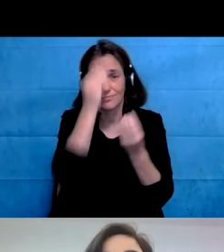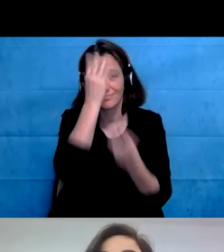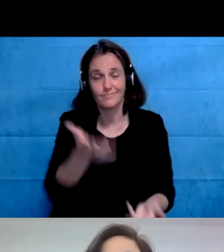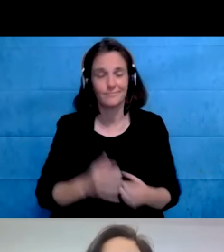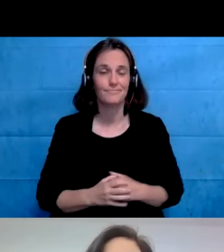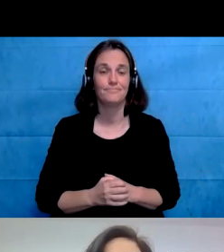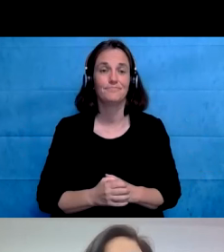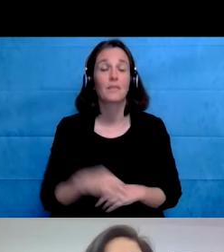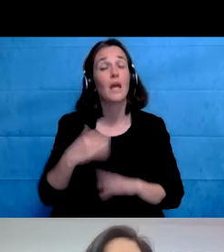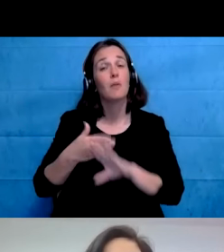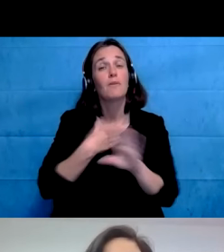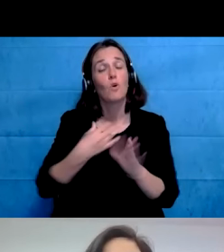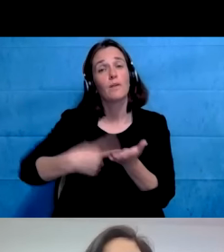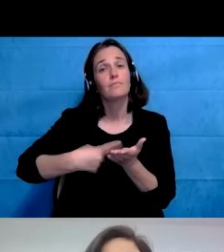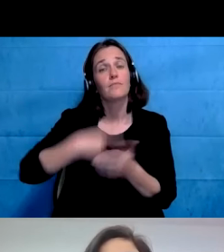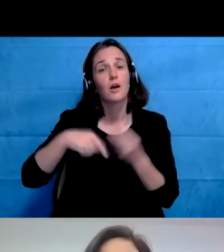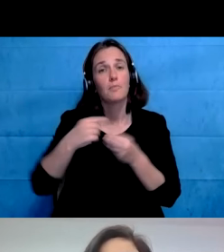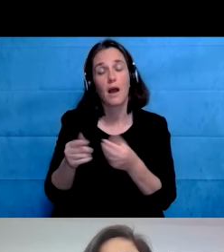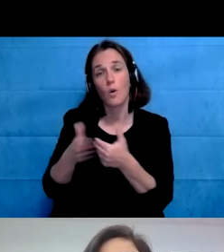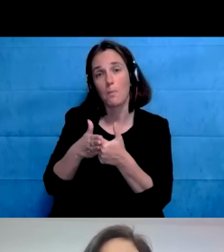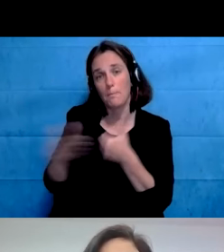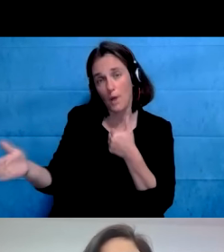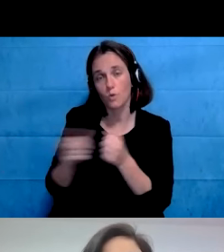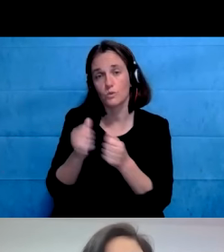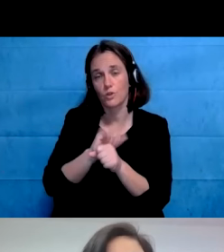So before we talk about post-COVID, we need to talk about COVID itself.